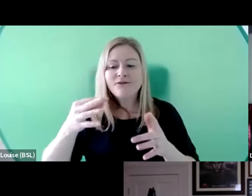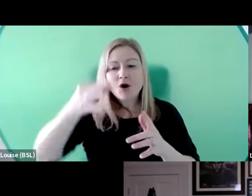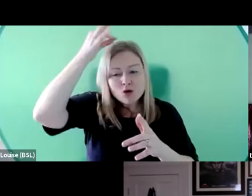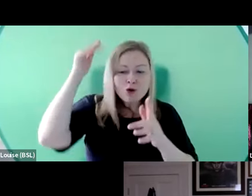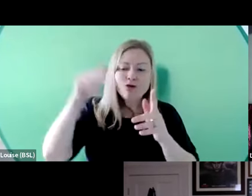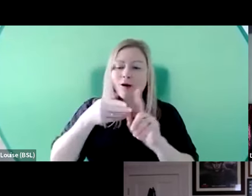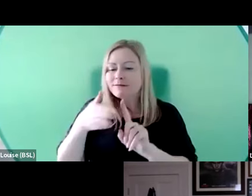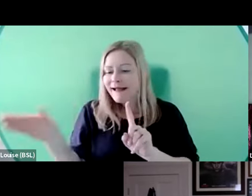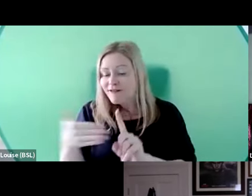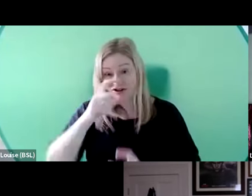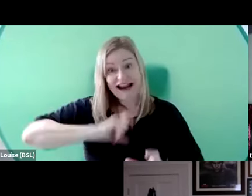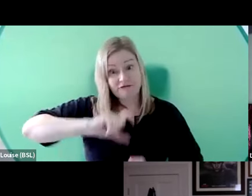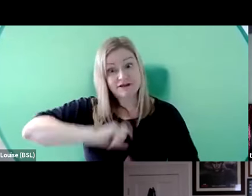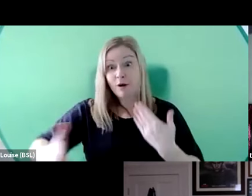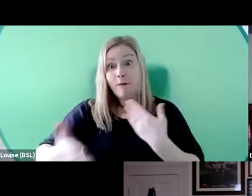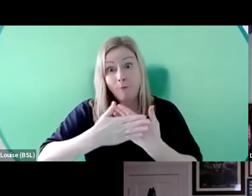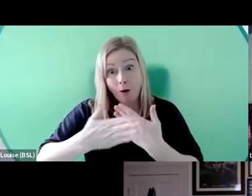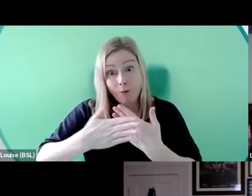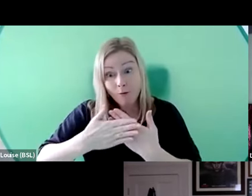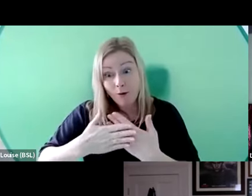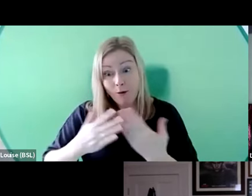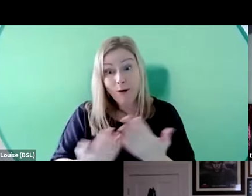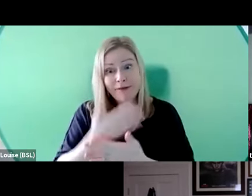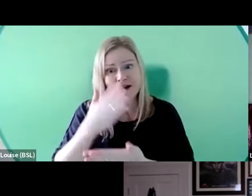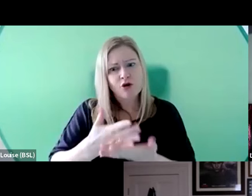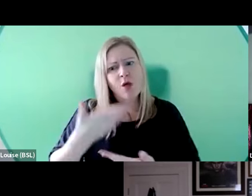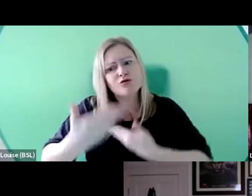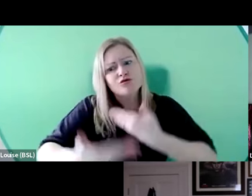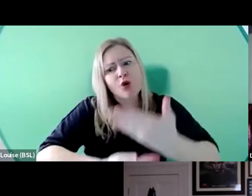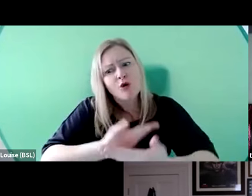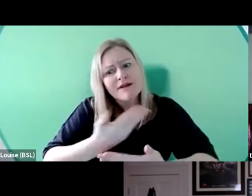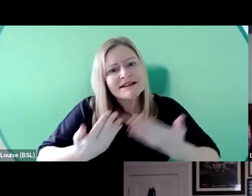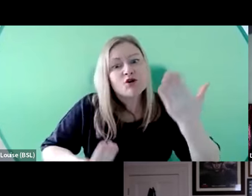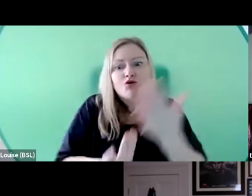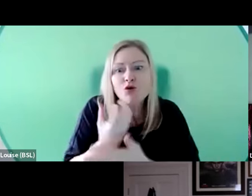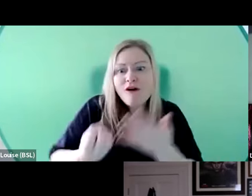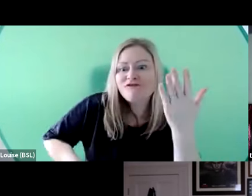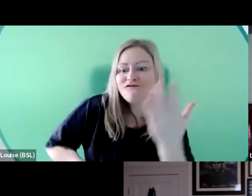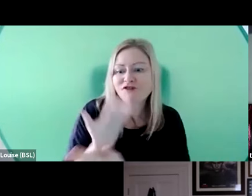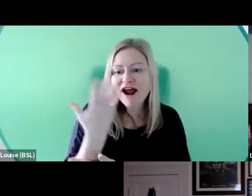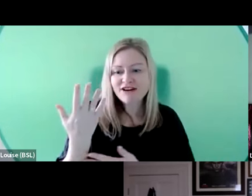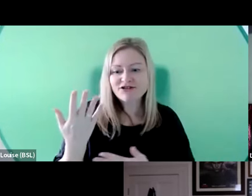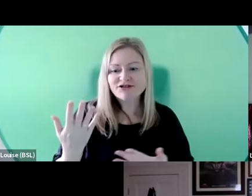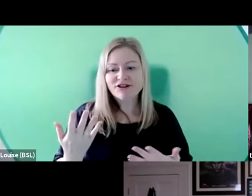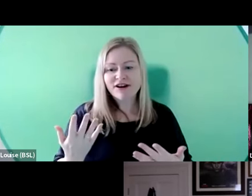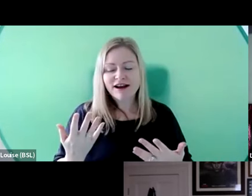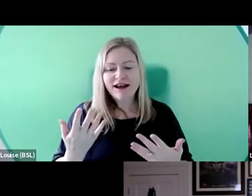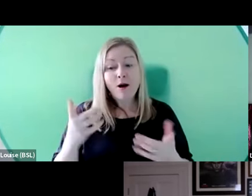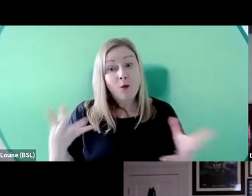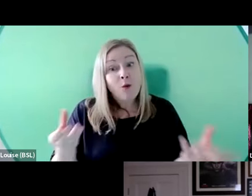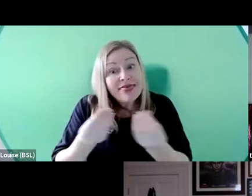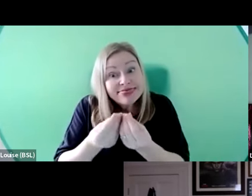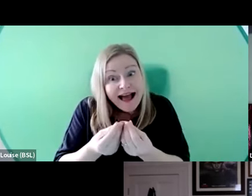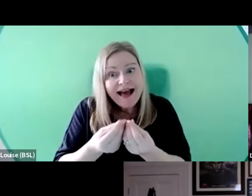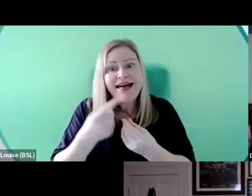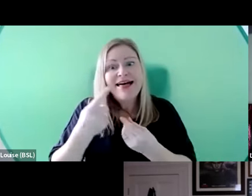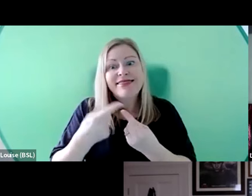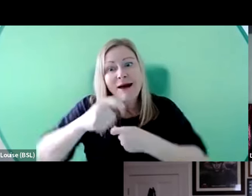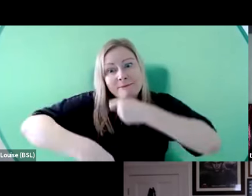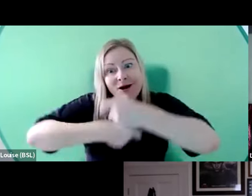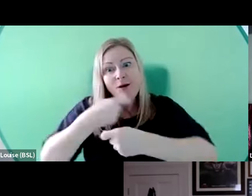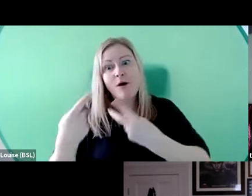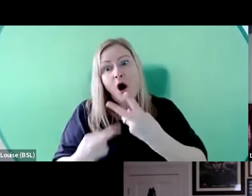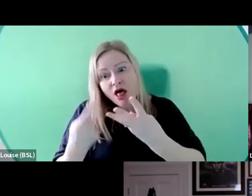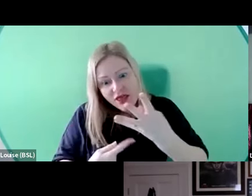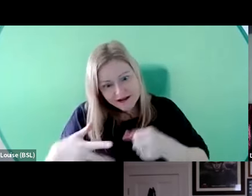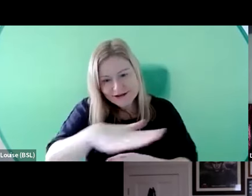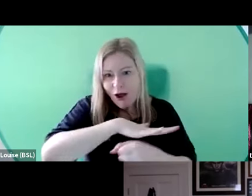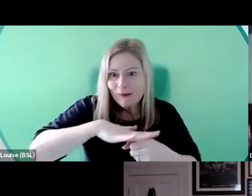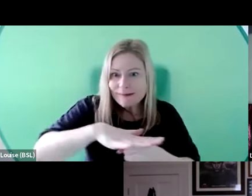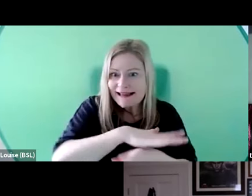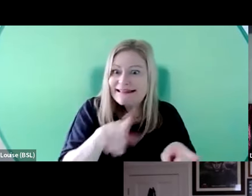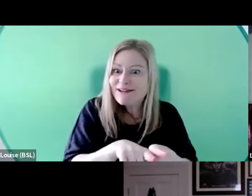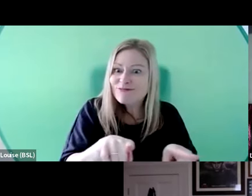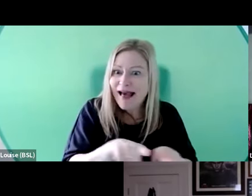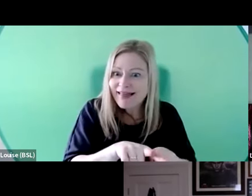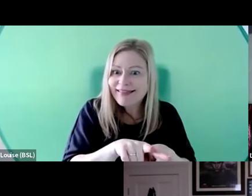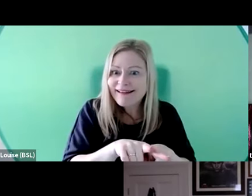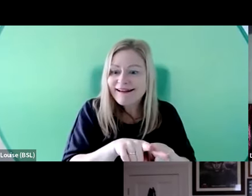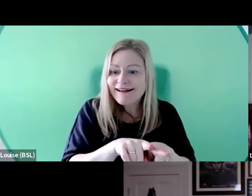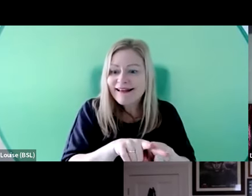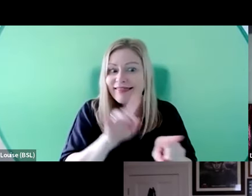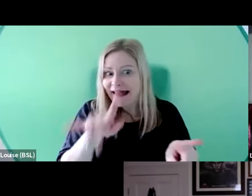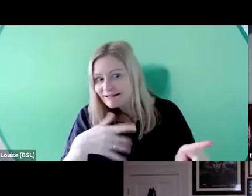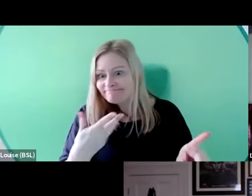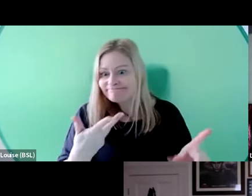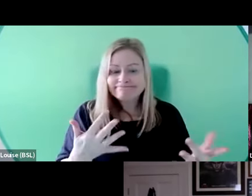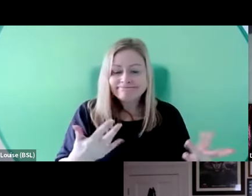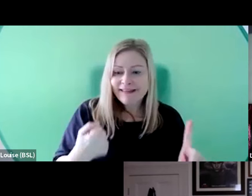characters in them, make those stories new. Because with that comes a whole set of other